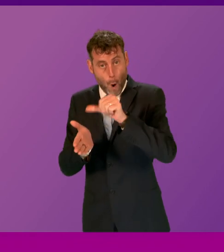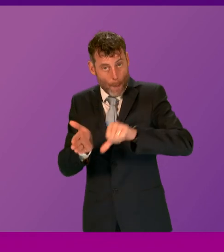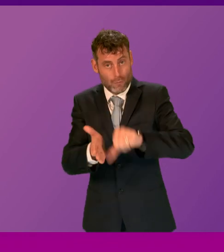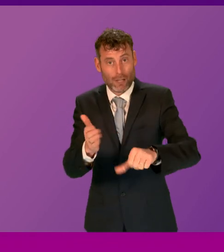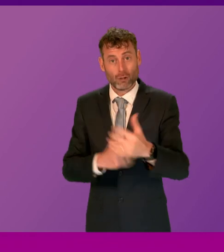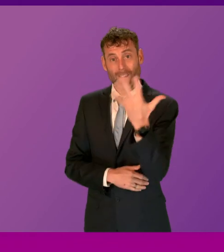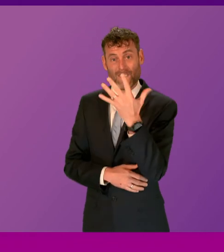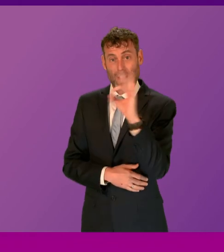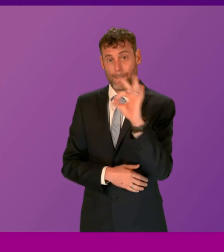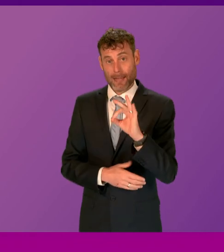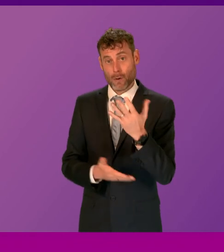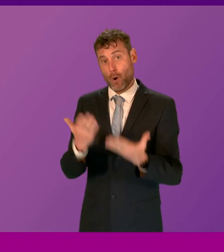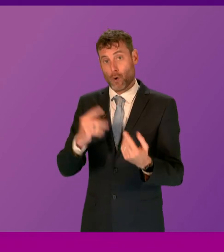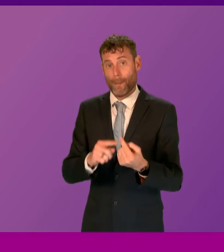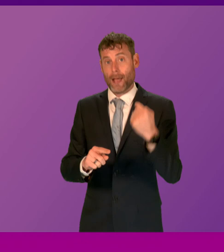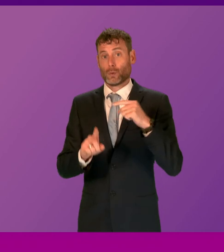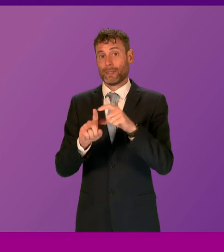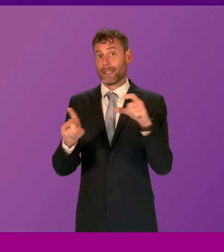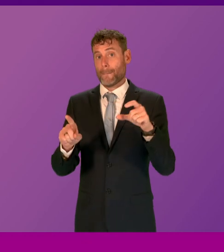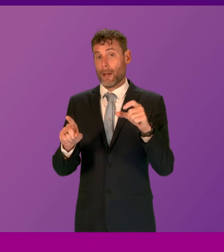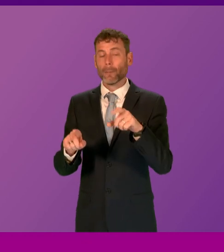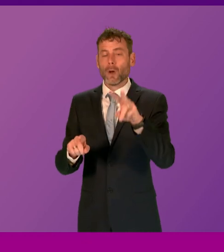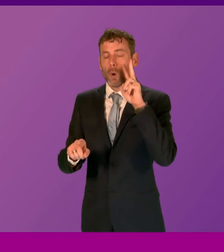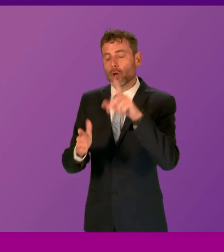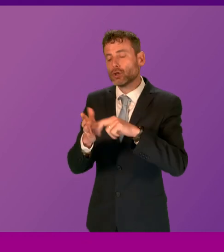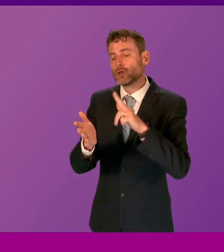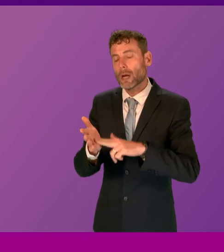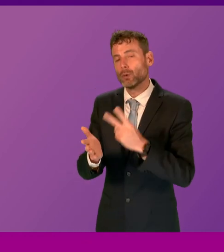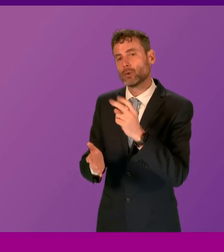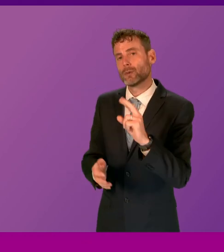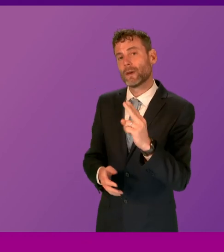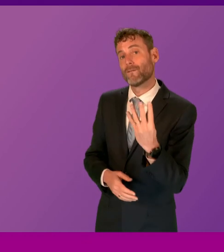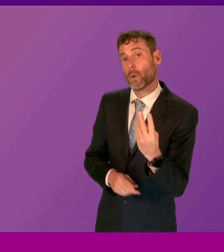month. In comparison with January from the year before, there was a 16 per cent increase.